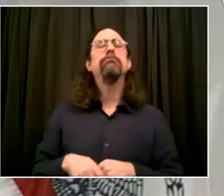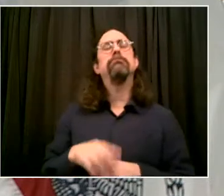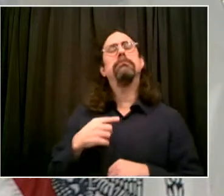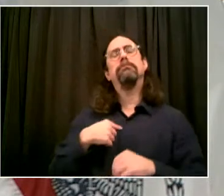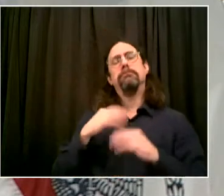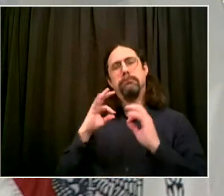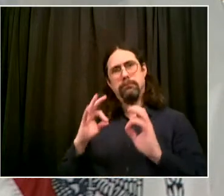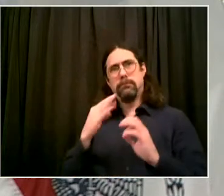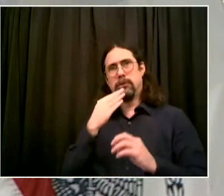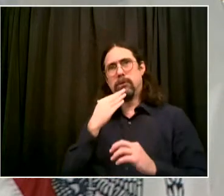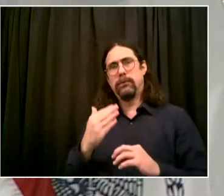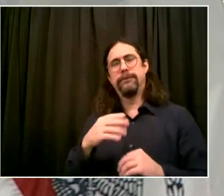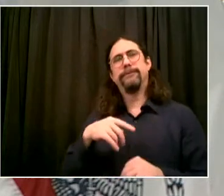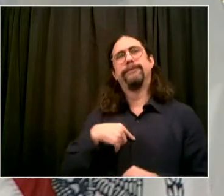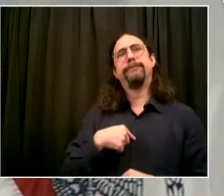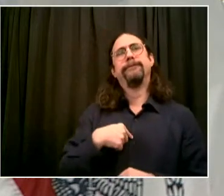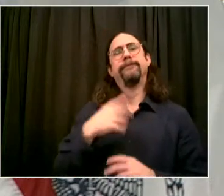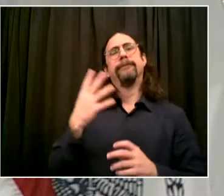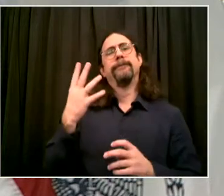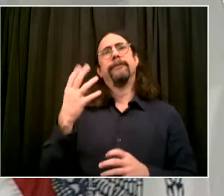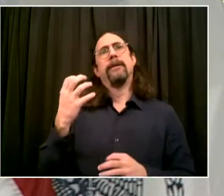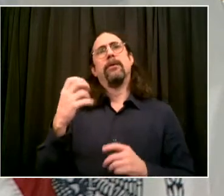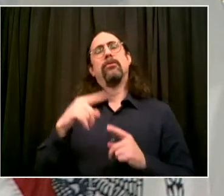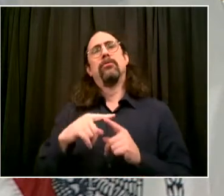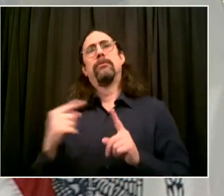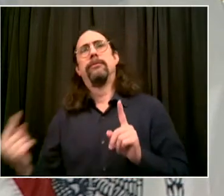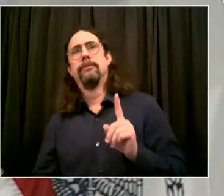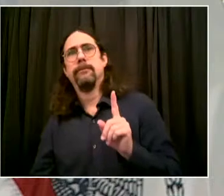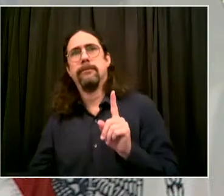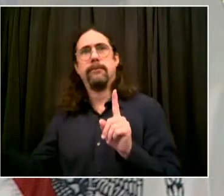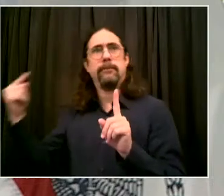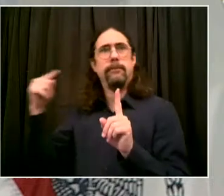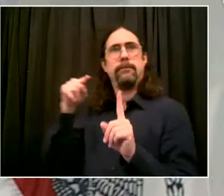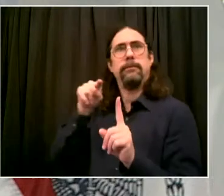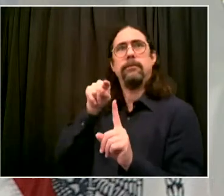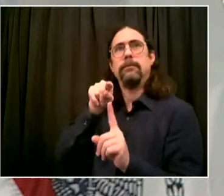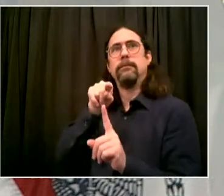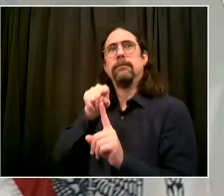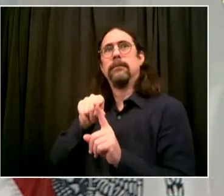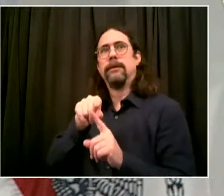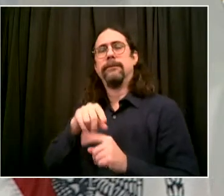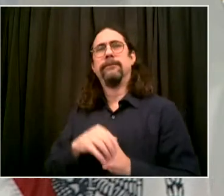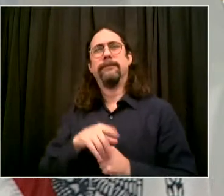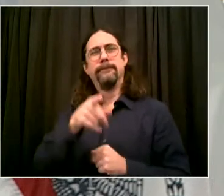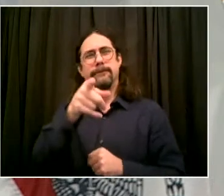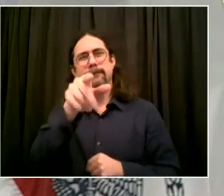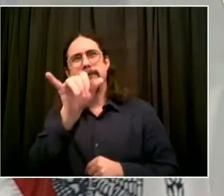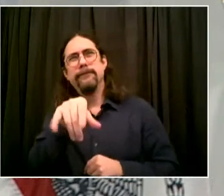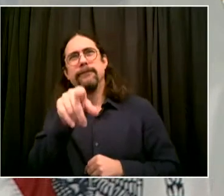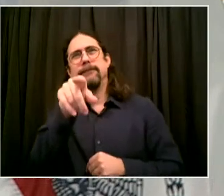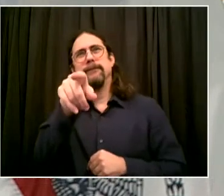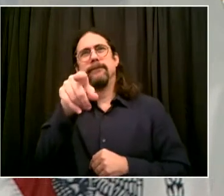THE NEXT IS ANDREW FROM WNBC Reporter: